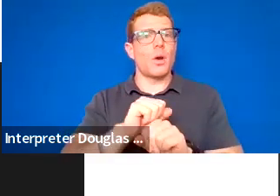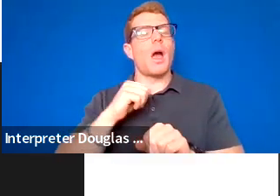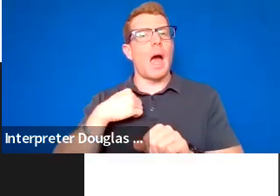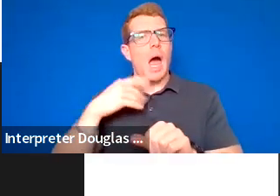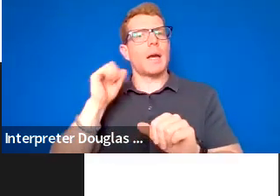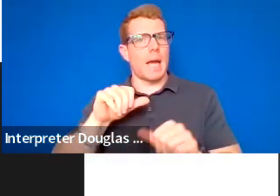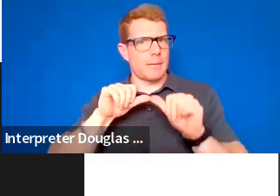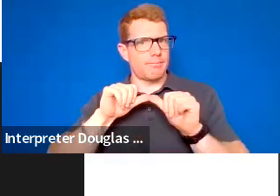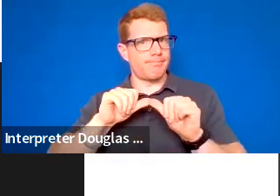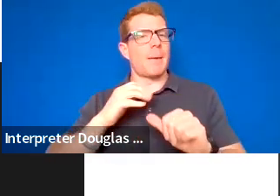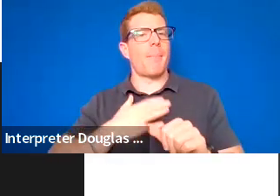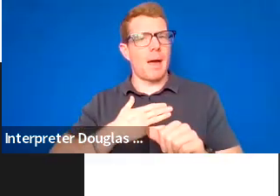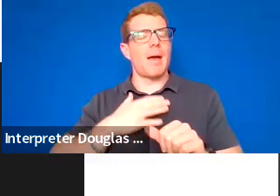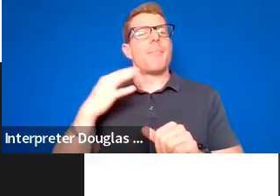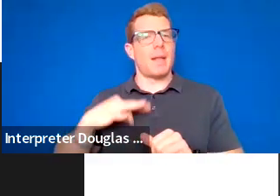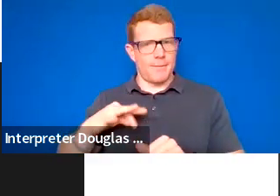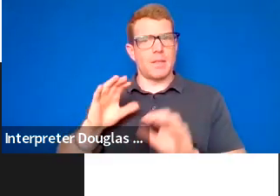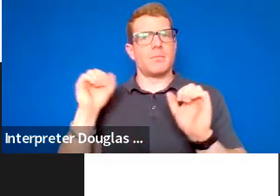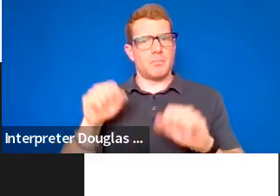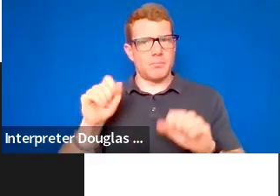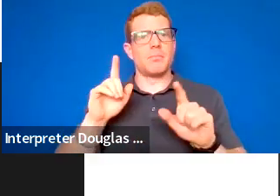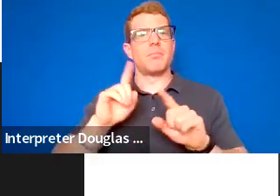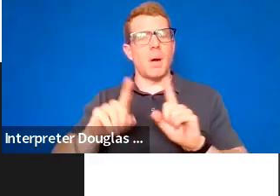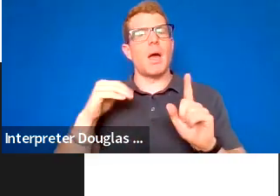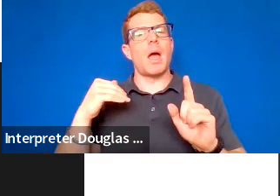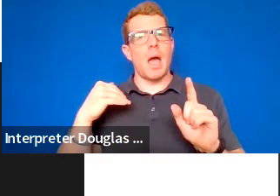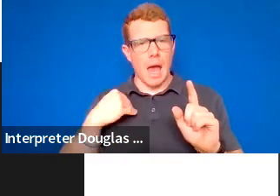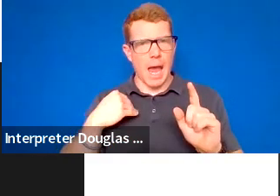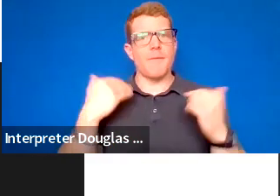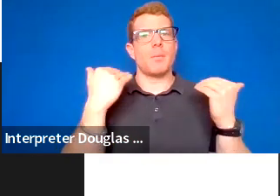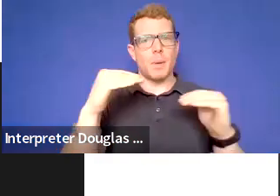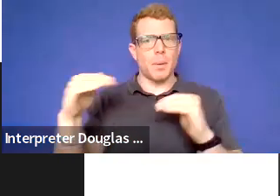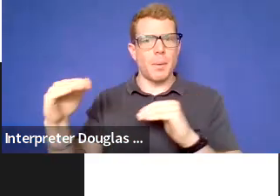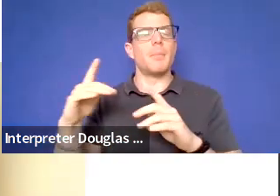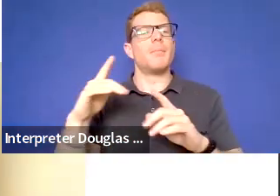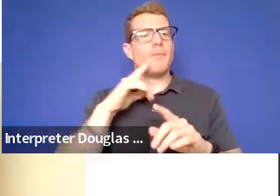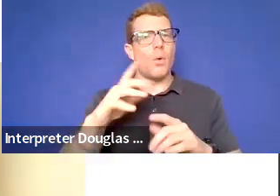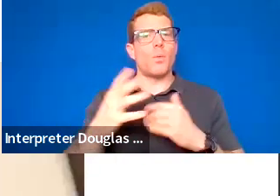would try to work and then have, you know, another crash and lose my job and my disability.